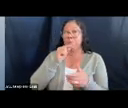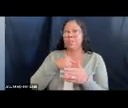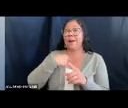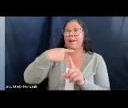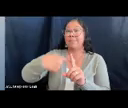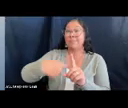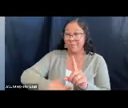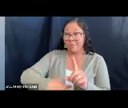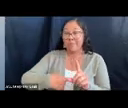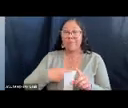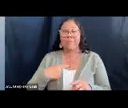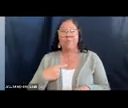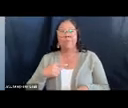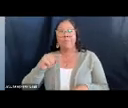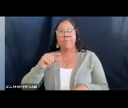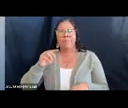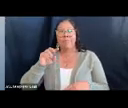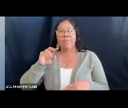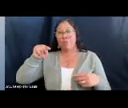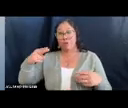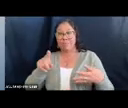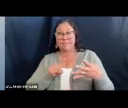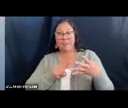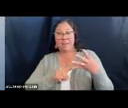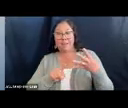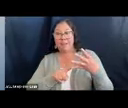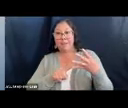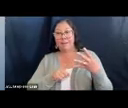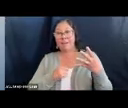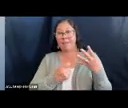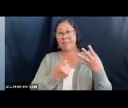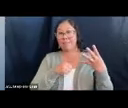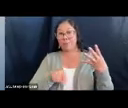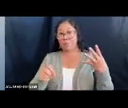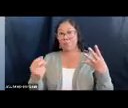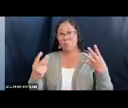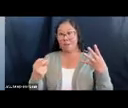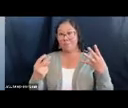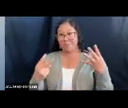and these are the fourth Thursday of every month from 11 to 12 and we will take a break in the